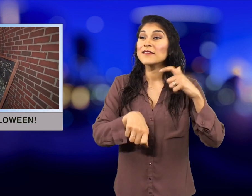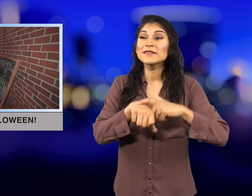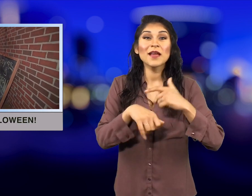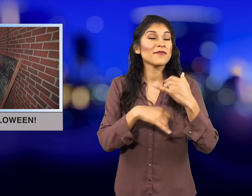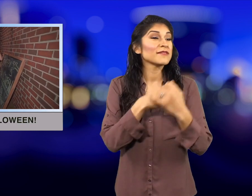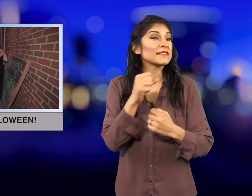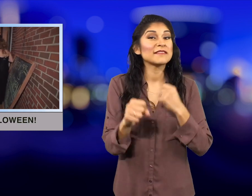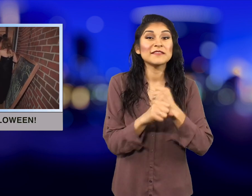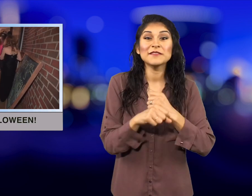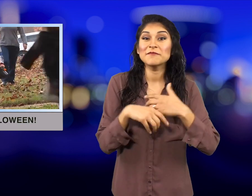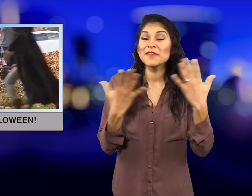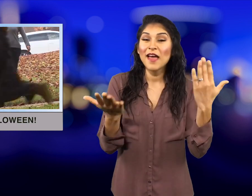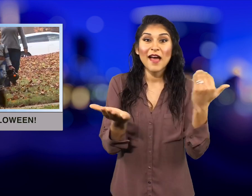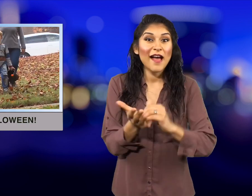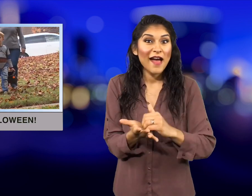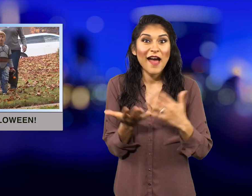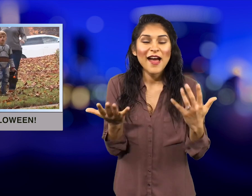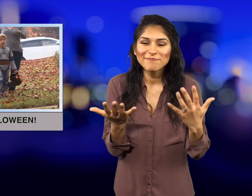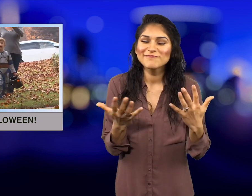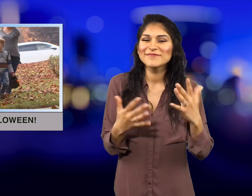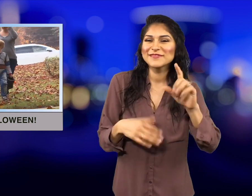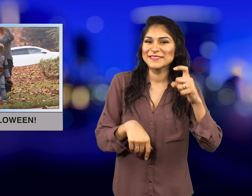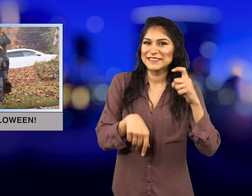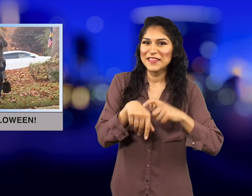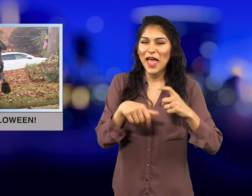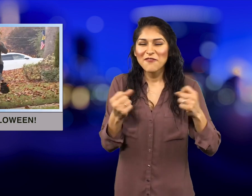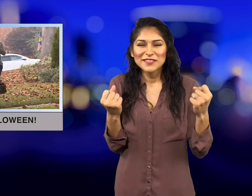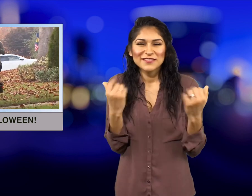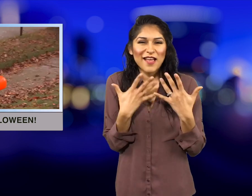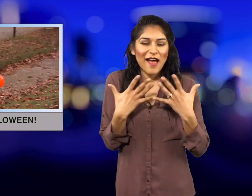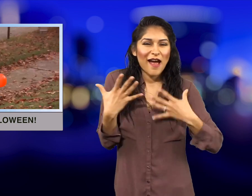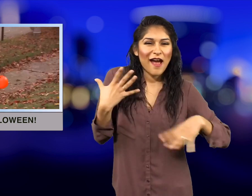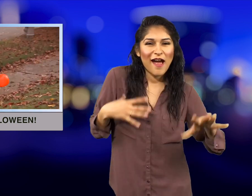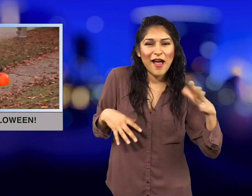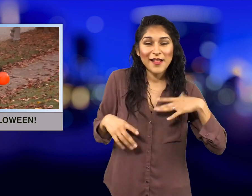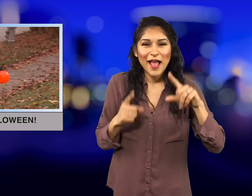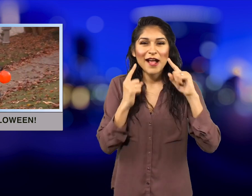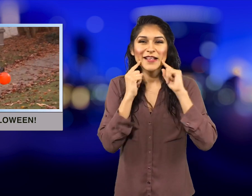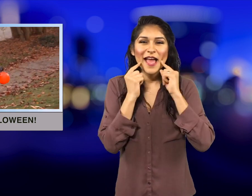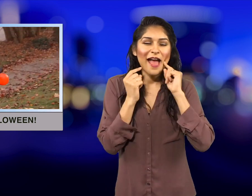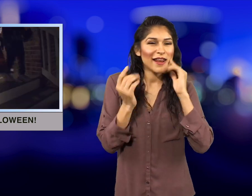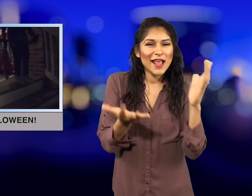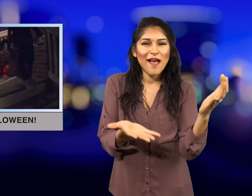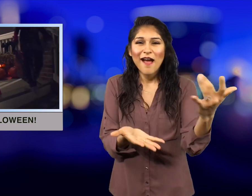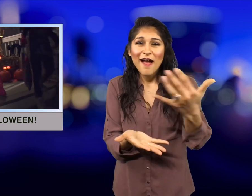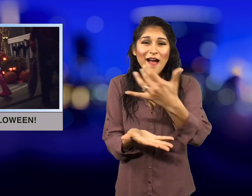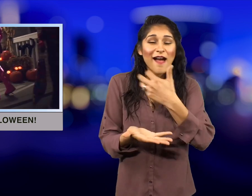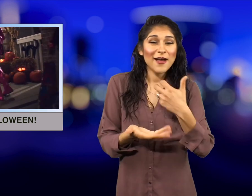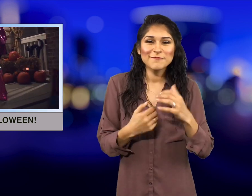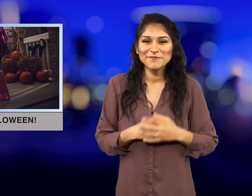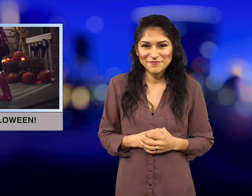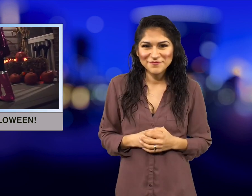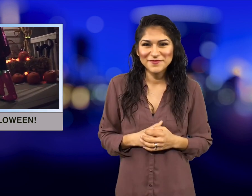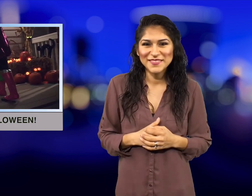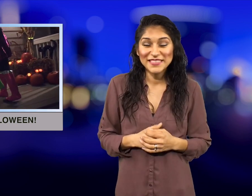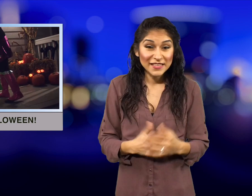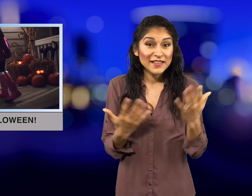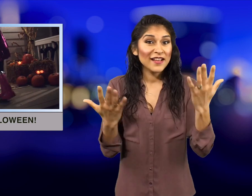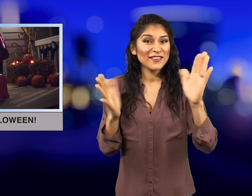It's that time of year again. Time for spooky costumes and candy.